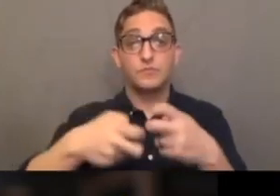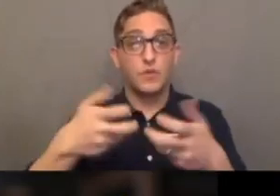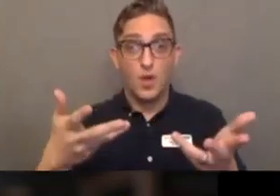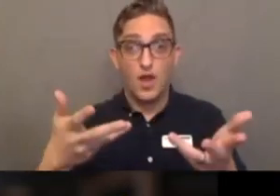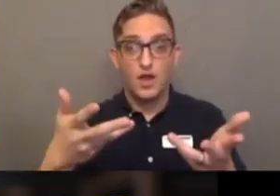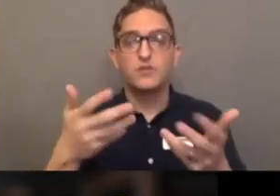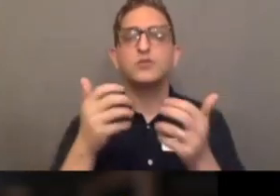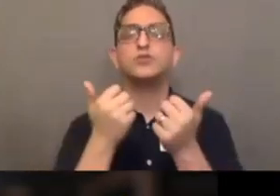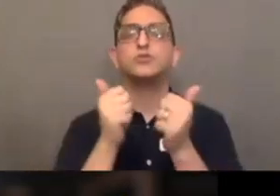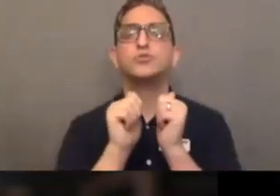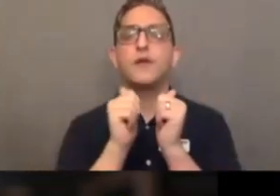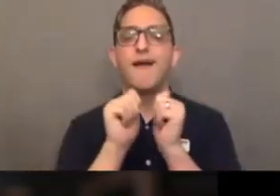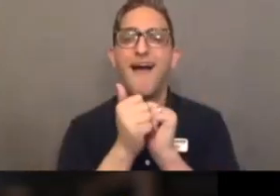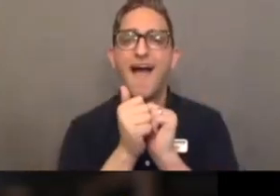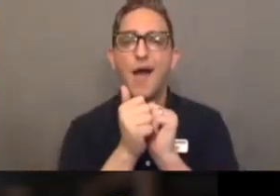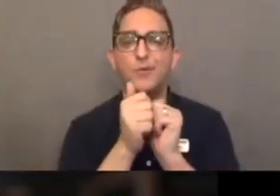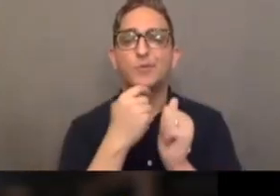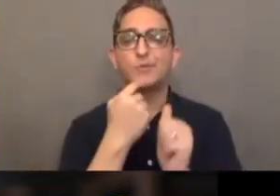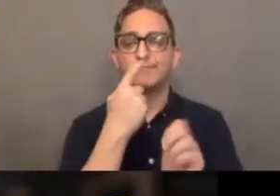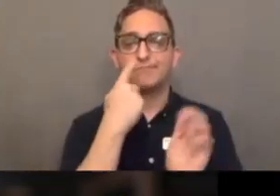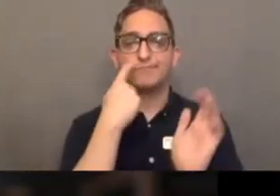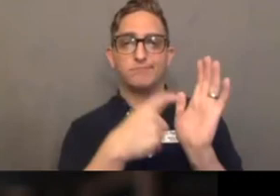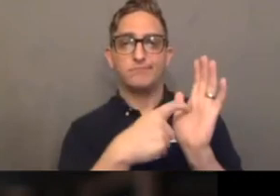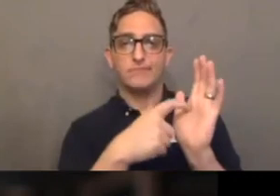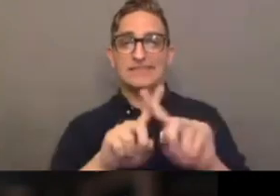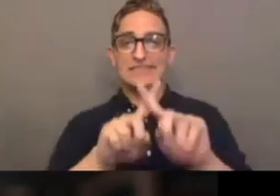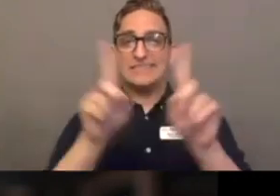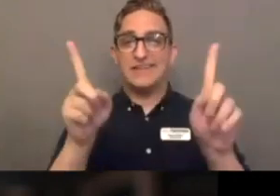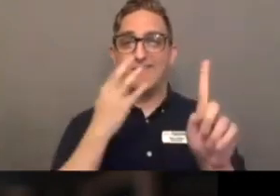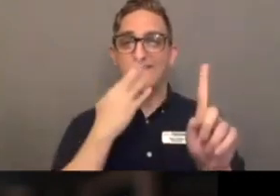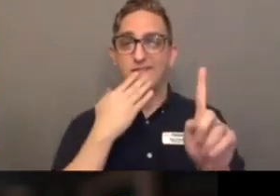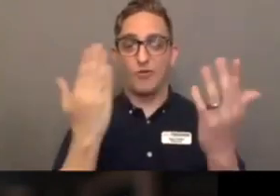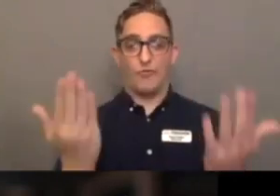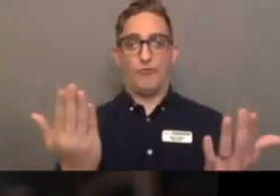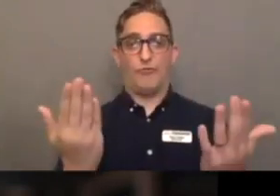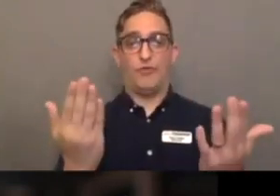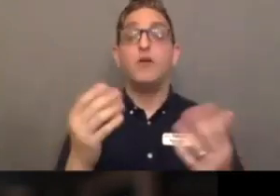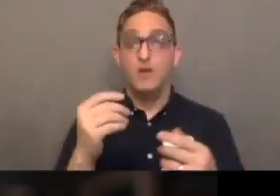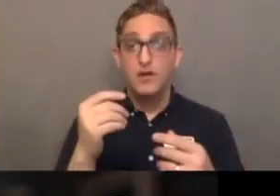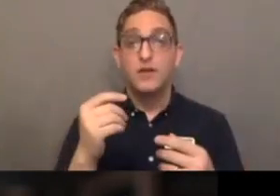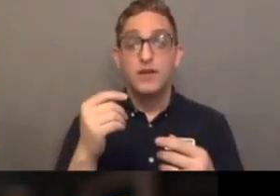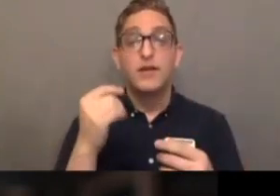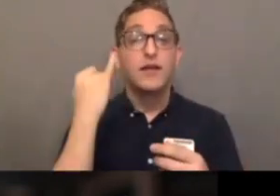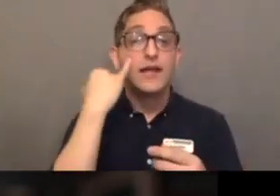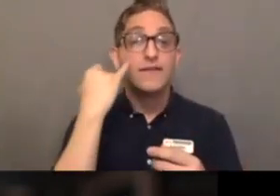difference, right? If you have someone who suffers from a variation of a red/green color